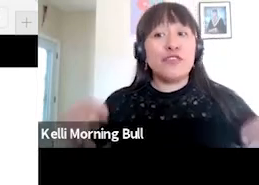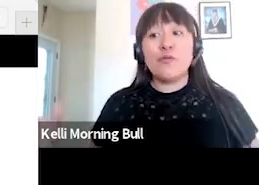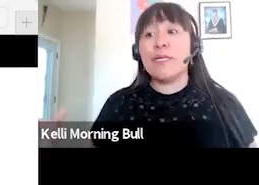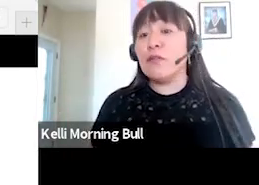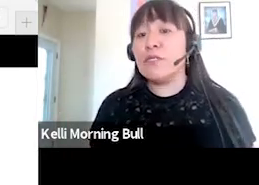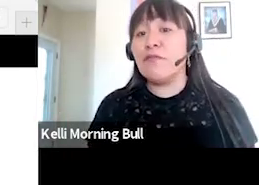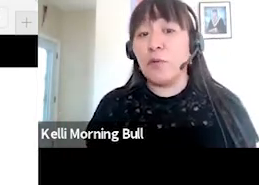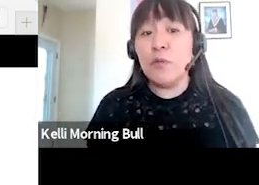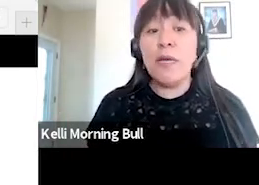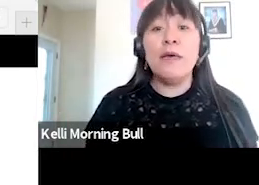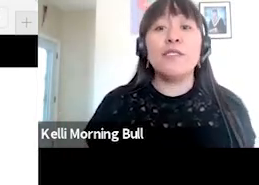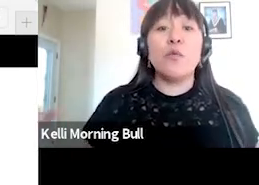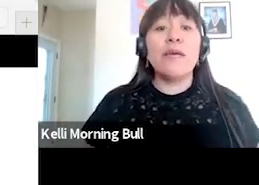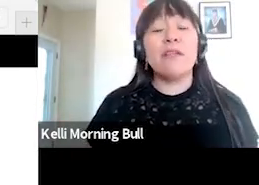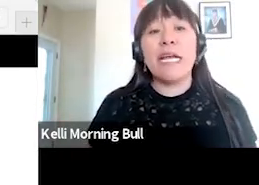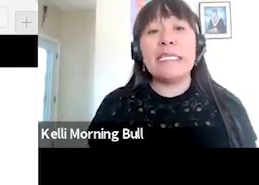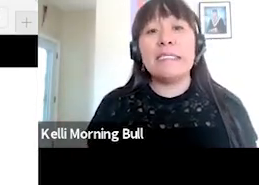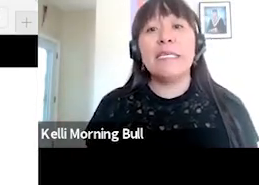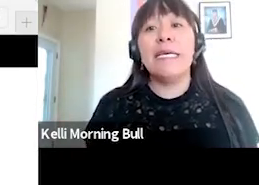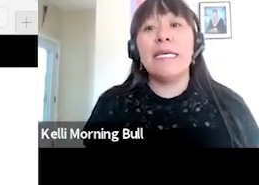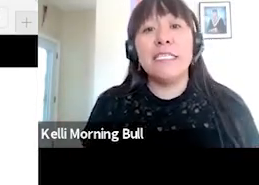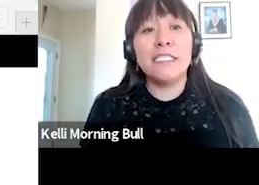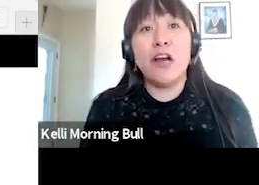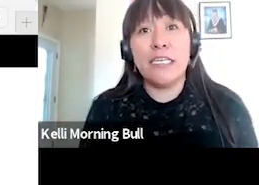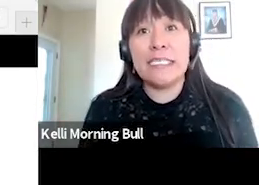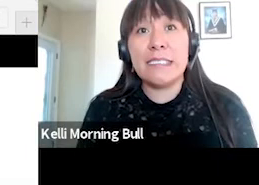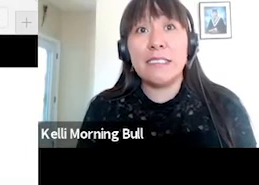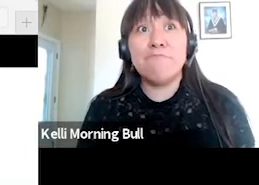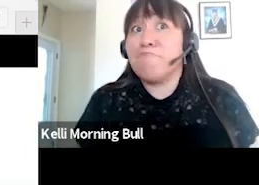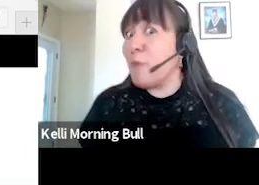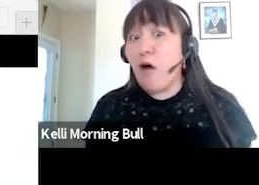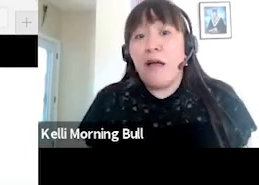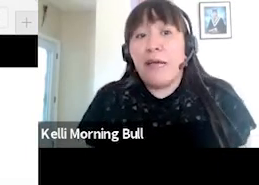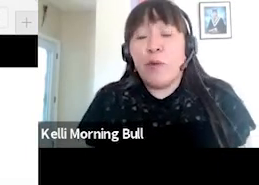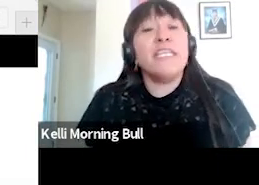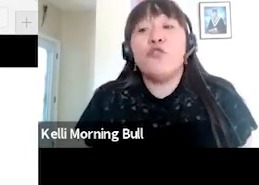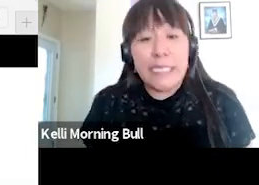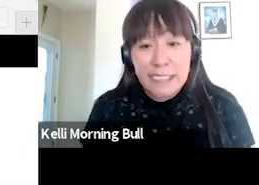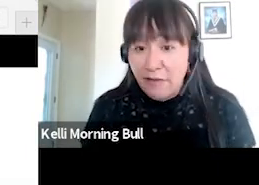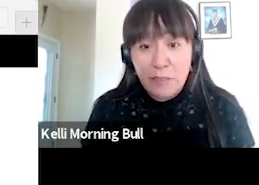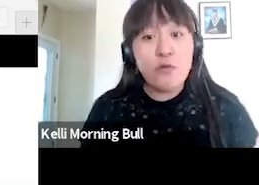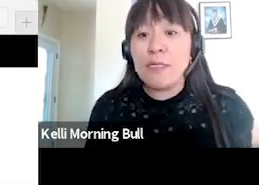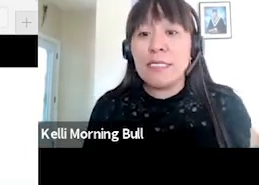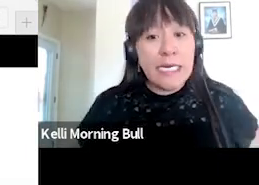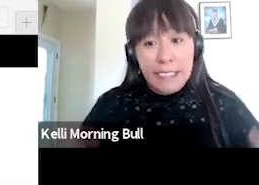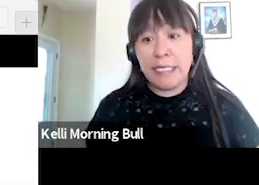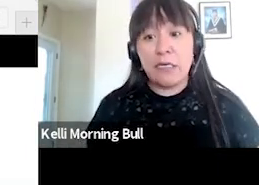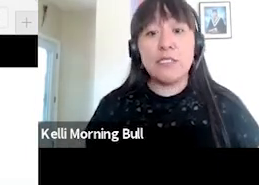true inclusive group. So we have invited Indigenous artists within Treaty 7 who reside here